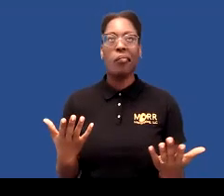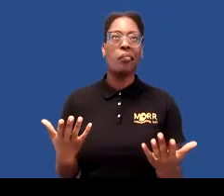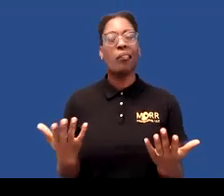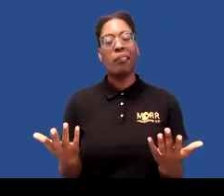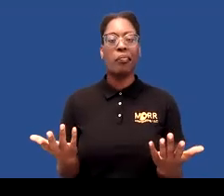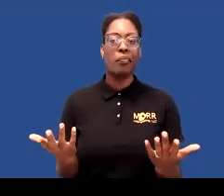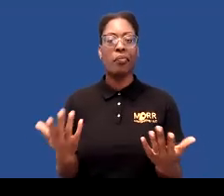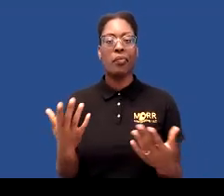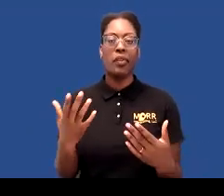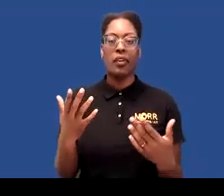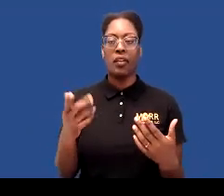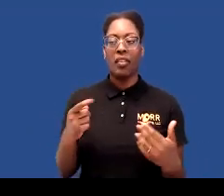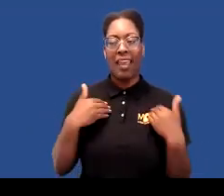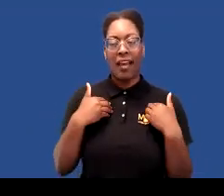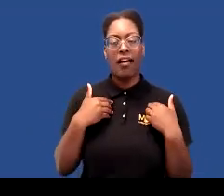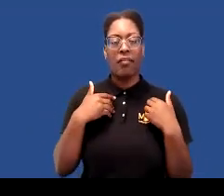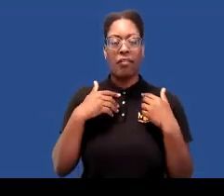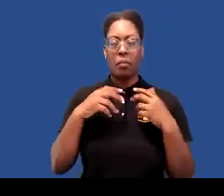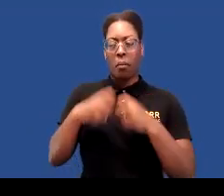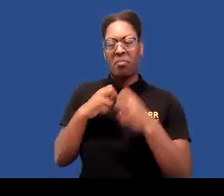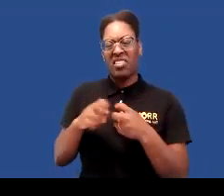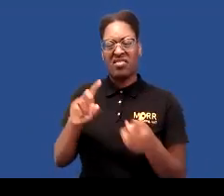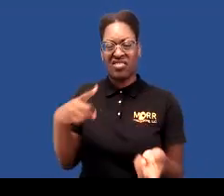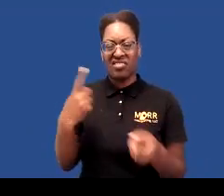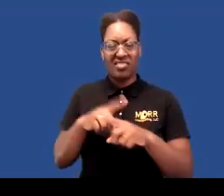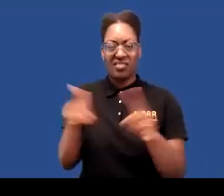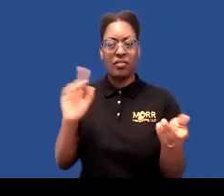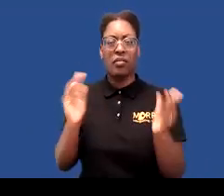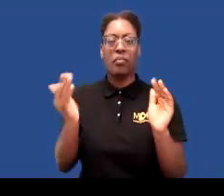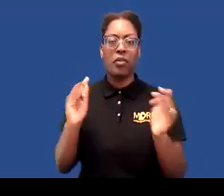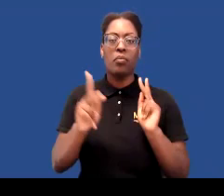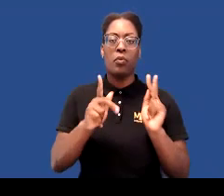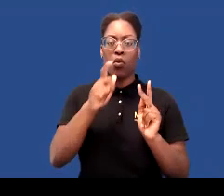or a set of maybe problems that are just different than people who are coming from different kinds of Englishes, right?